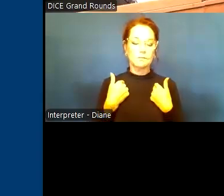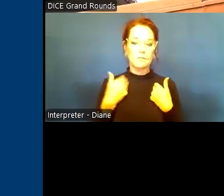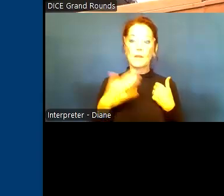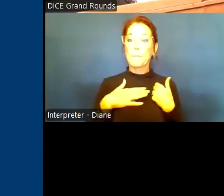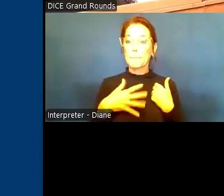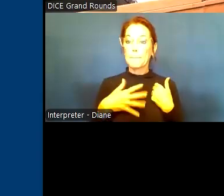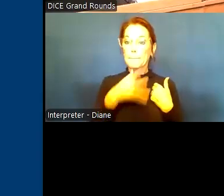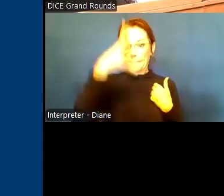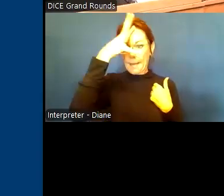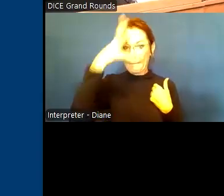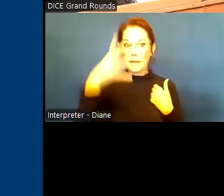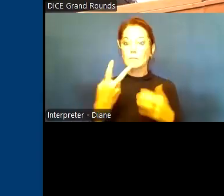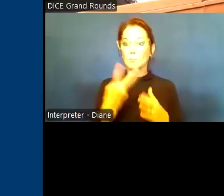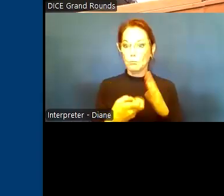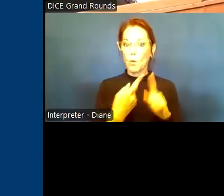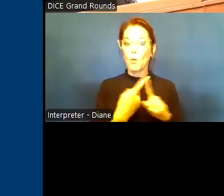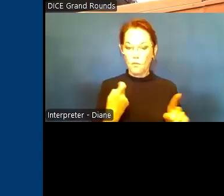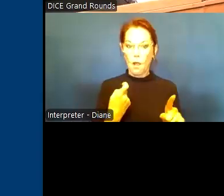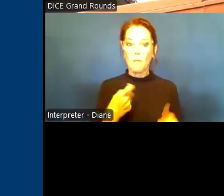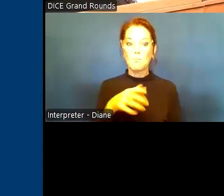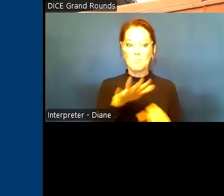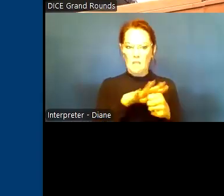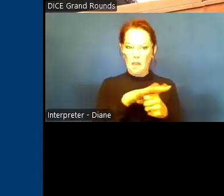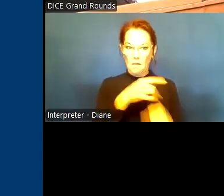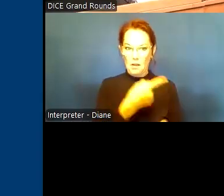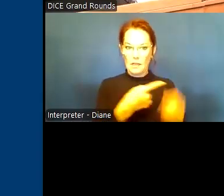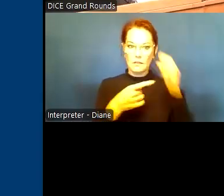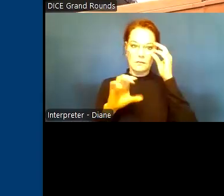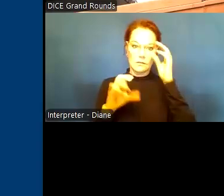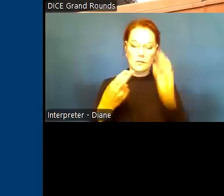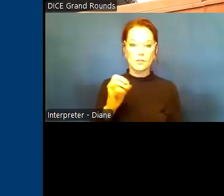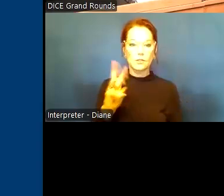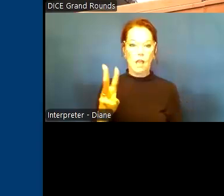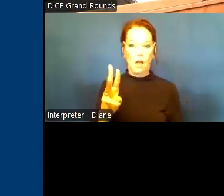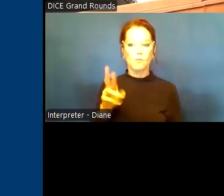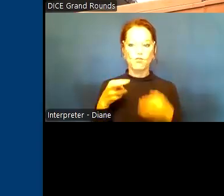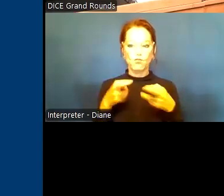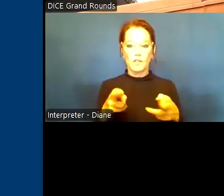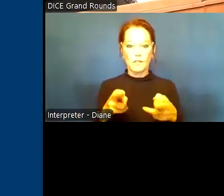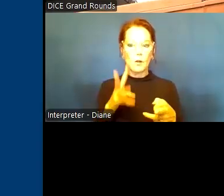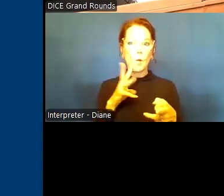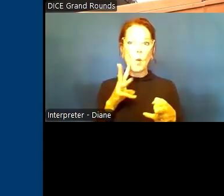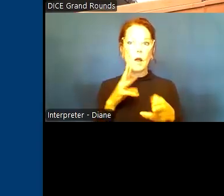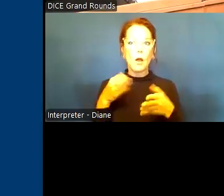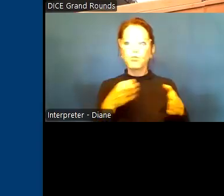Thailand and the chaa river um is the waterways are everywhere so it's very common to see homes